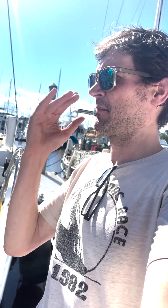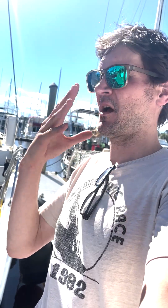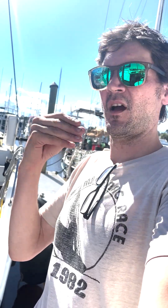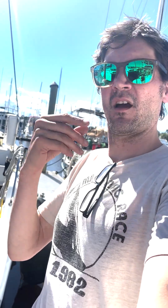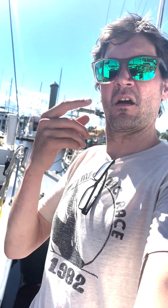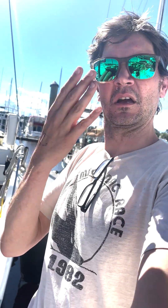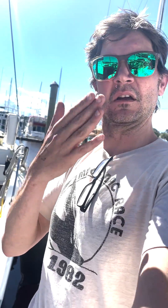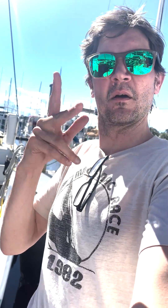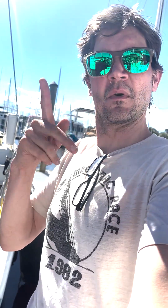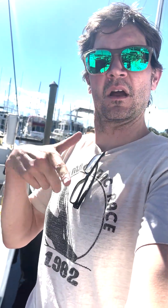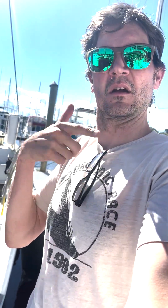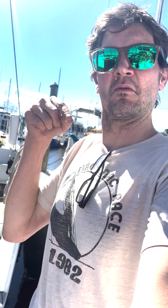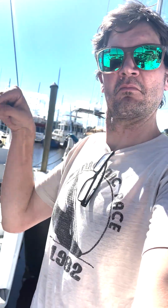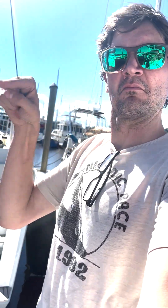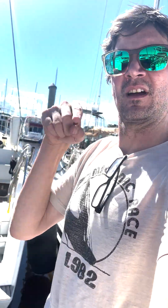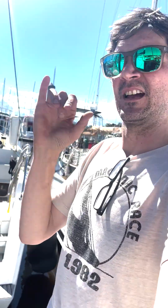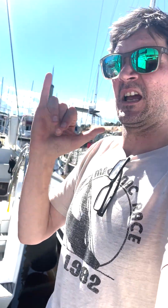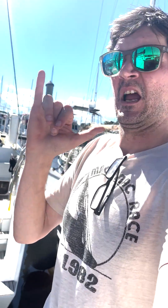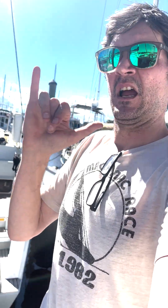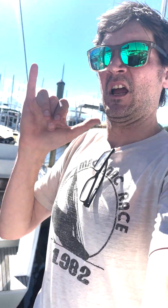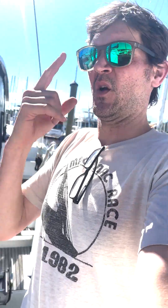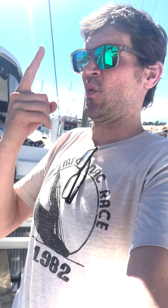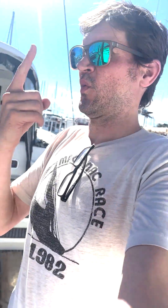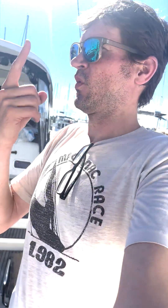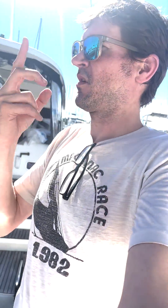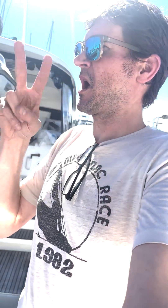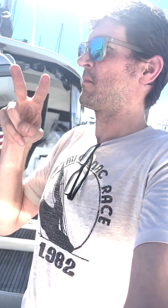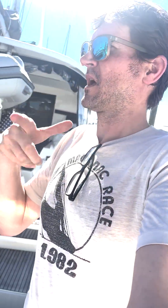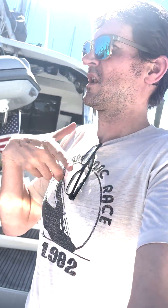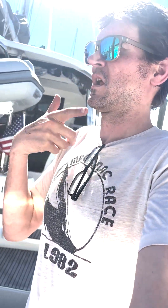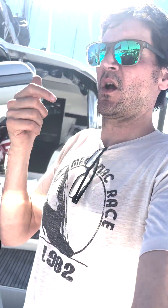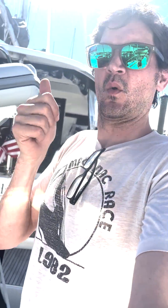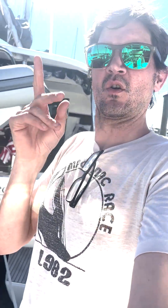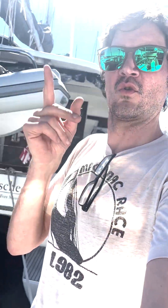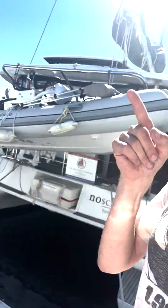I wasn’t expecting to see liveaboards here. There’s a couple living on their boat — with their dog!